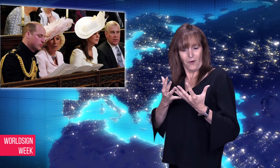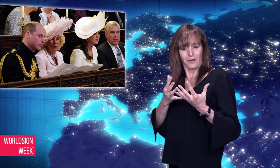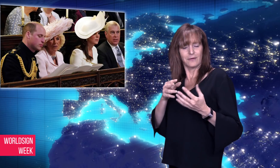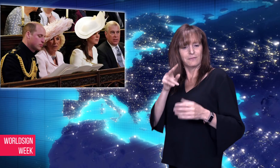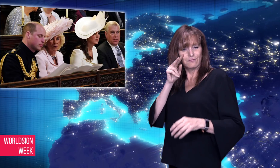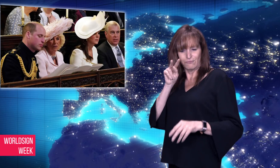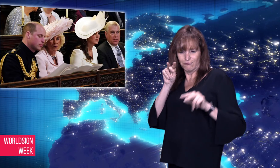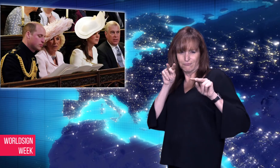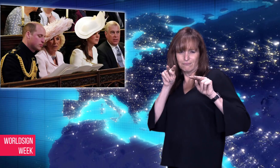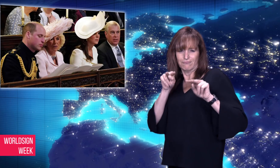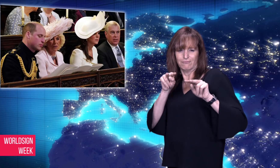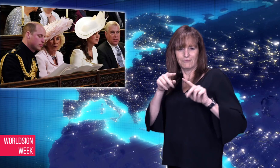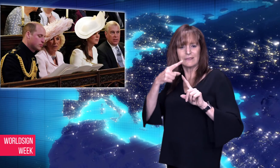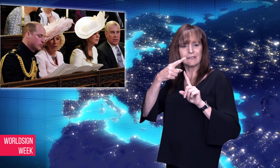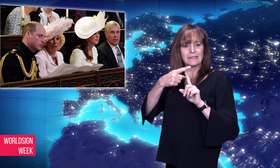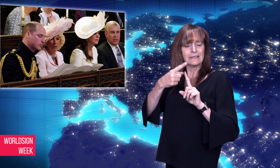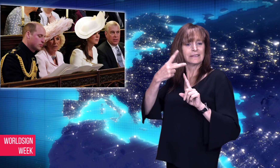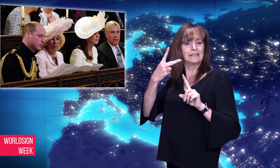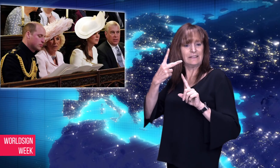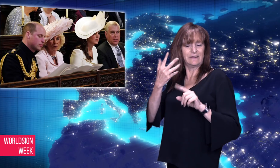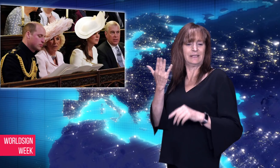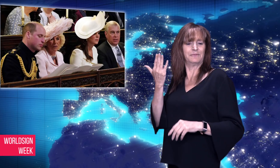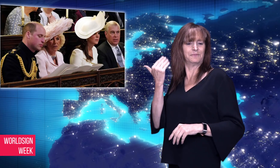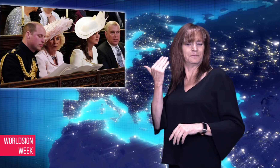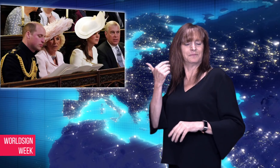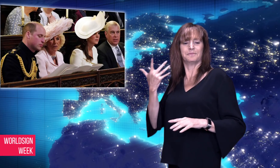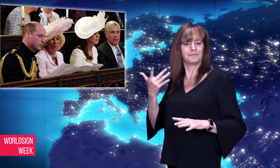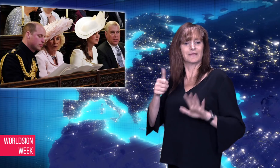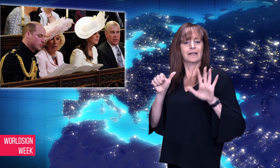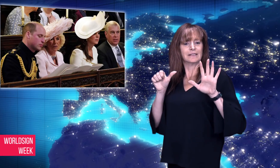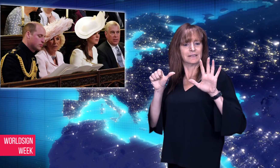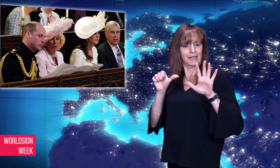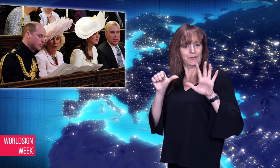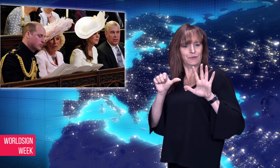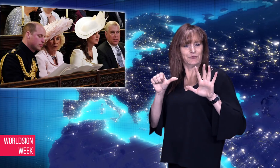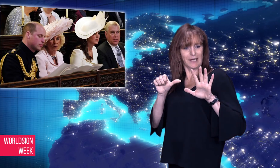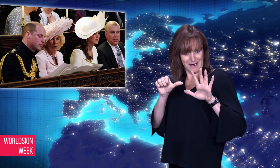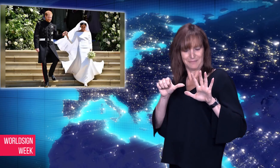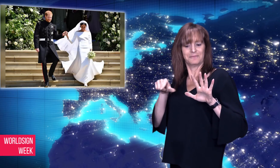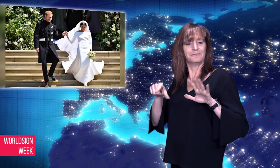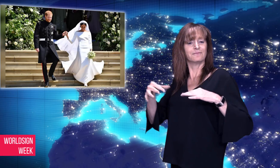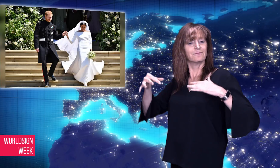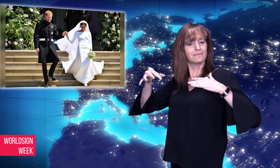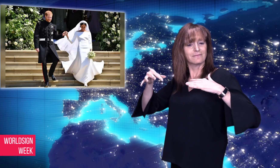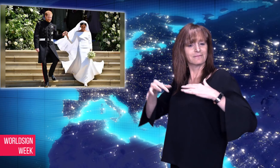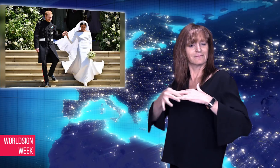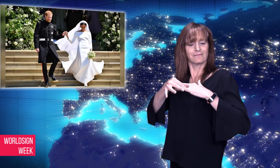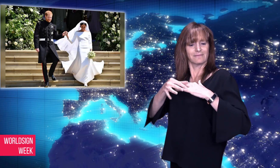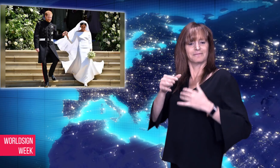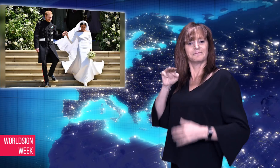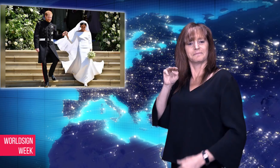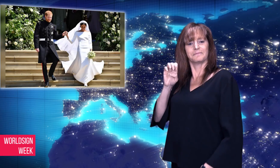viewed last Saturday the televised royal wedding of Meghan Markle, an